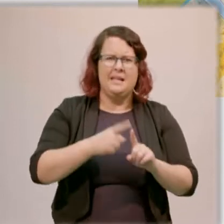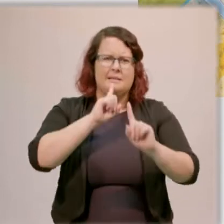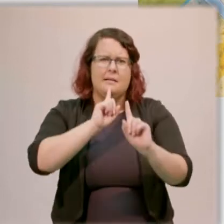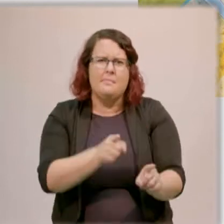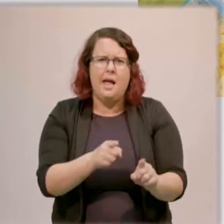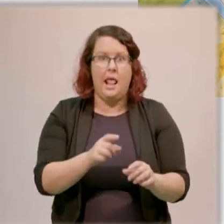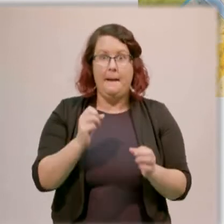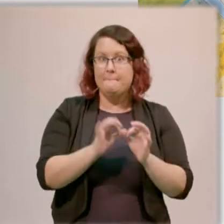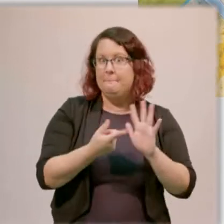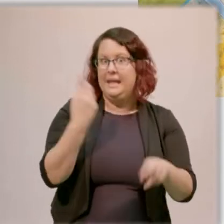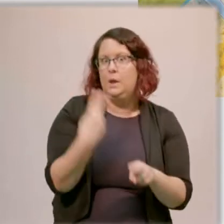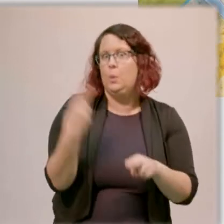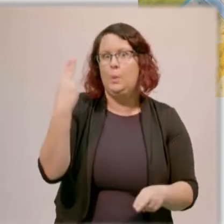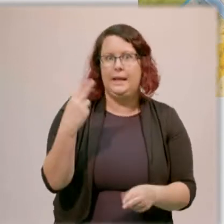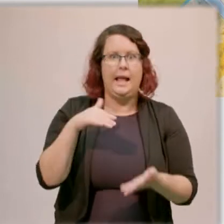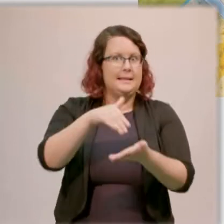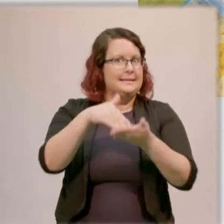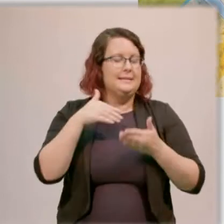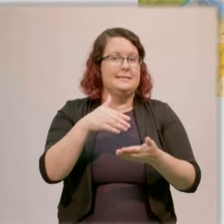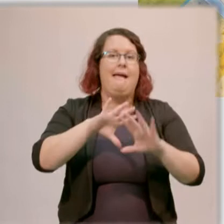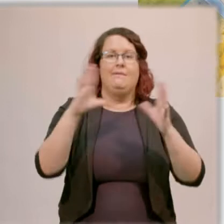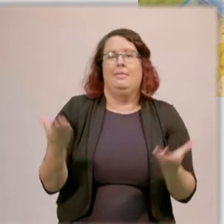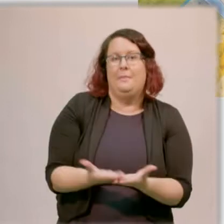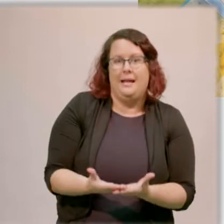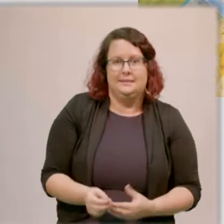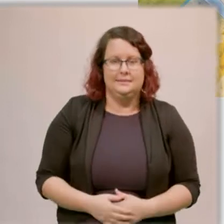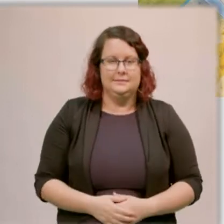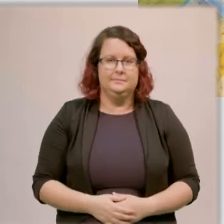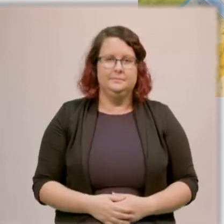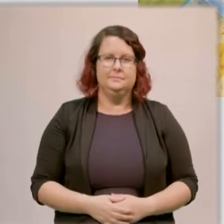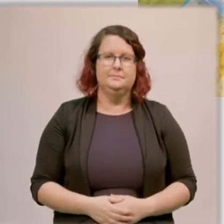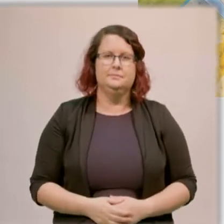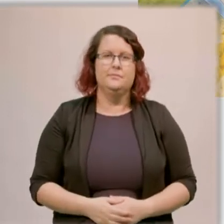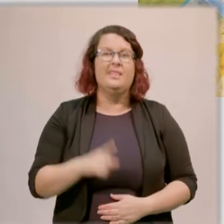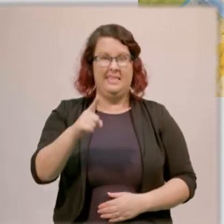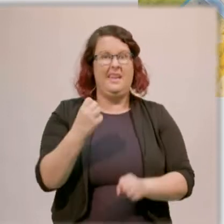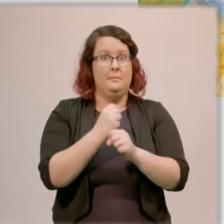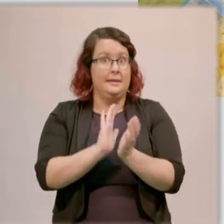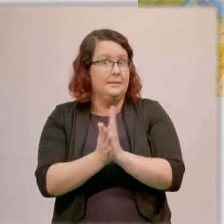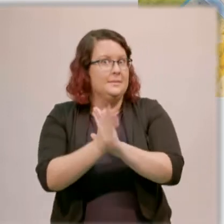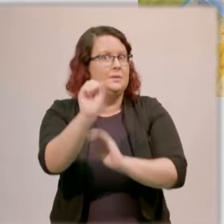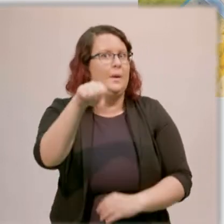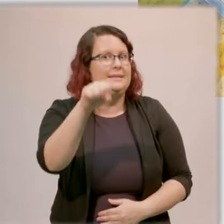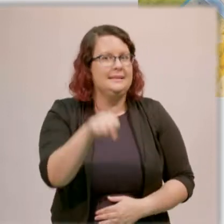Commands, such as "Be quick," and, "Help save the planet." Overall, that makes it quite persuasive.